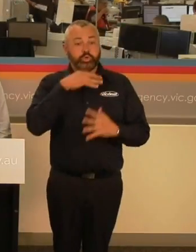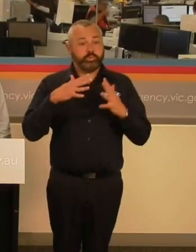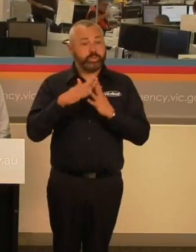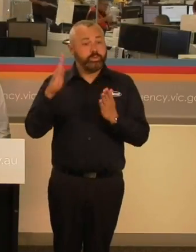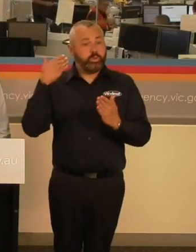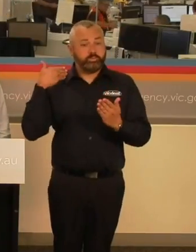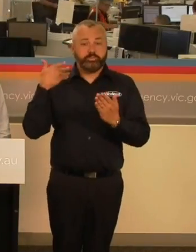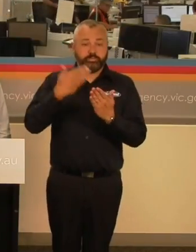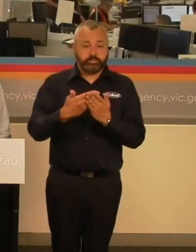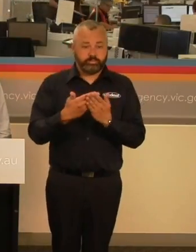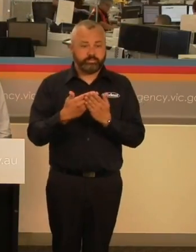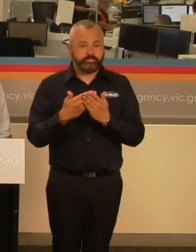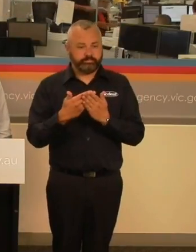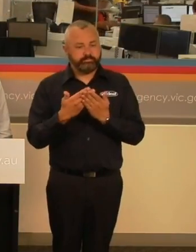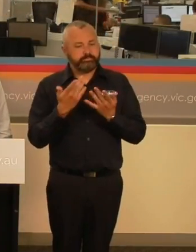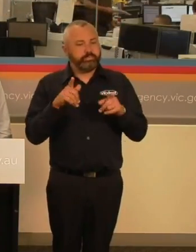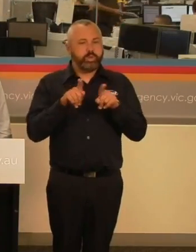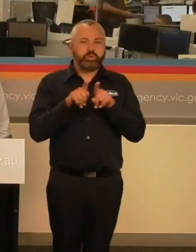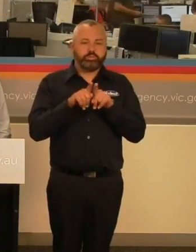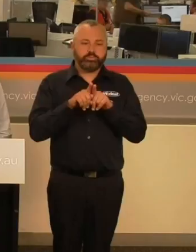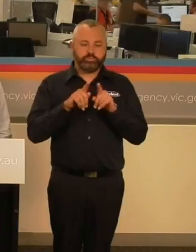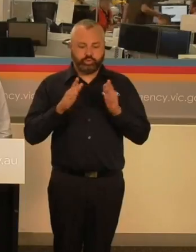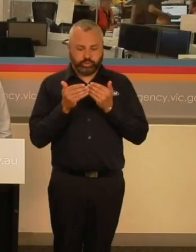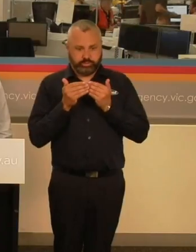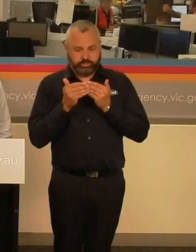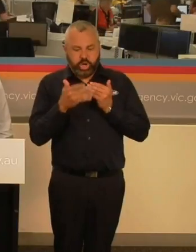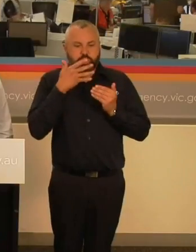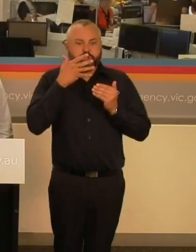sharp hot spell followed by a cool change this events a little bit